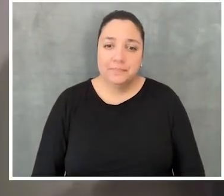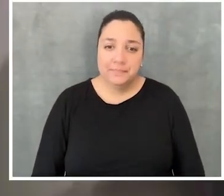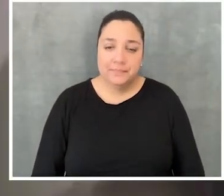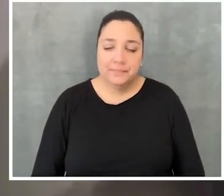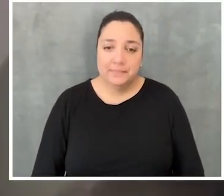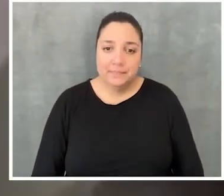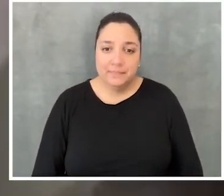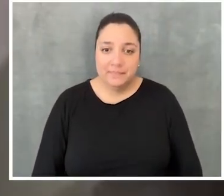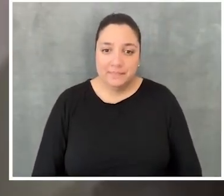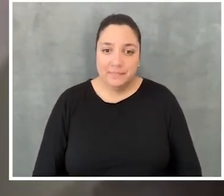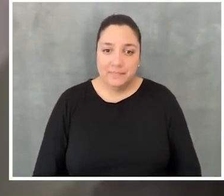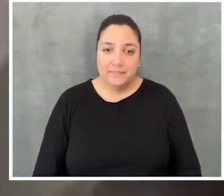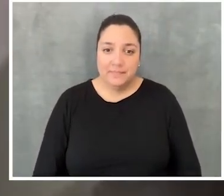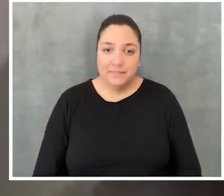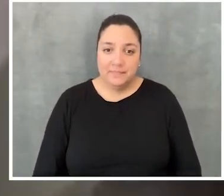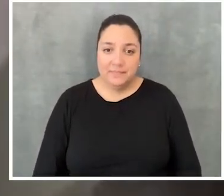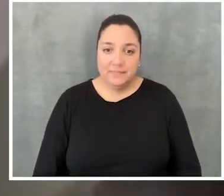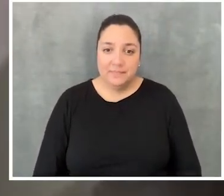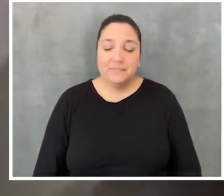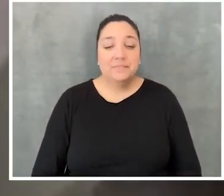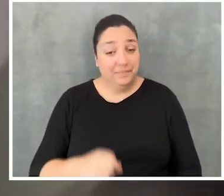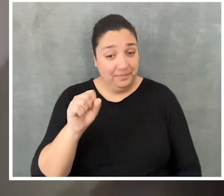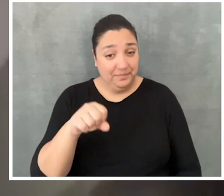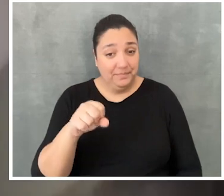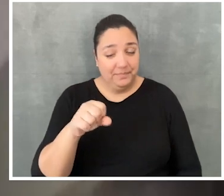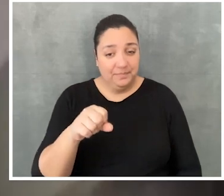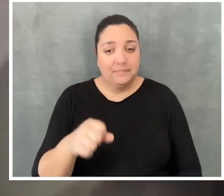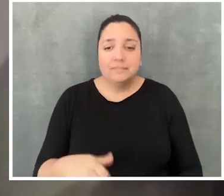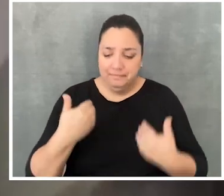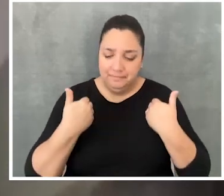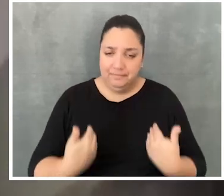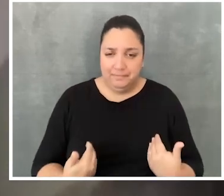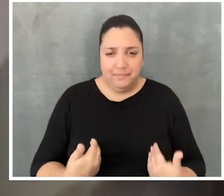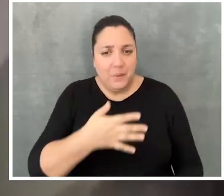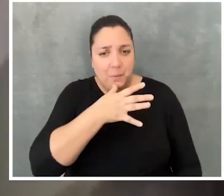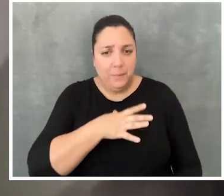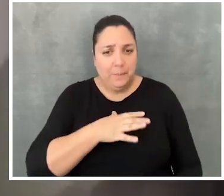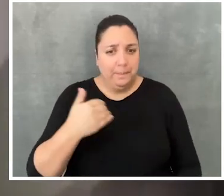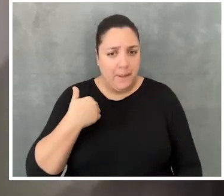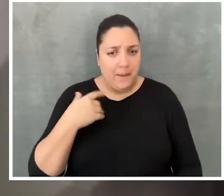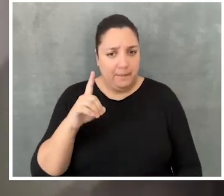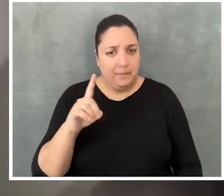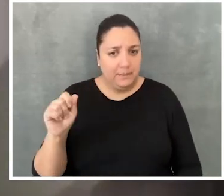So I am a woman with a disability. I was born with a disability